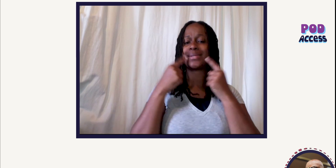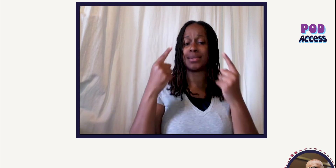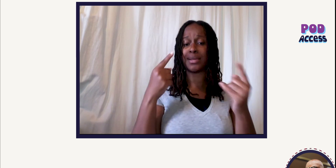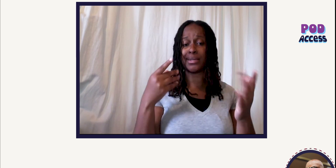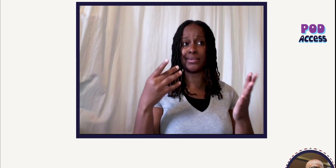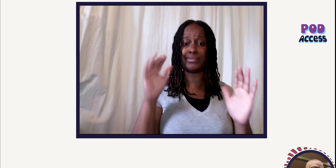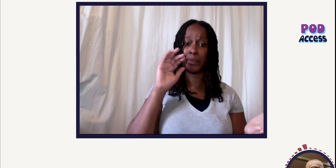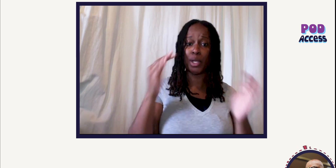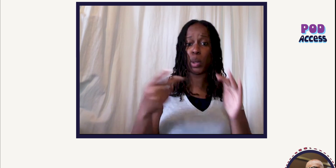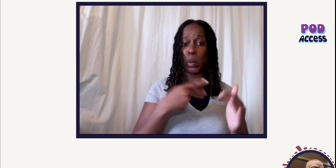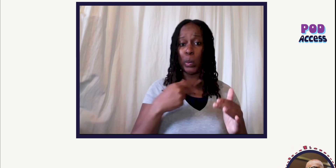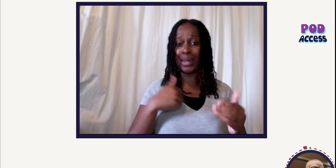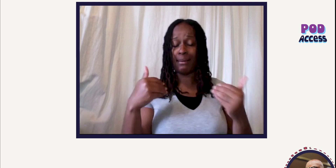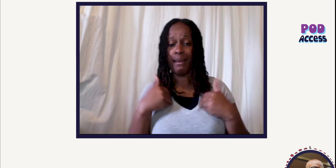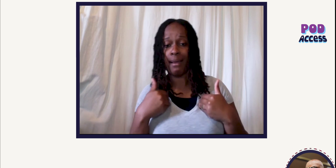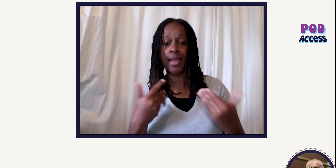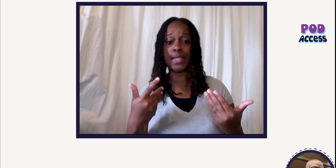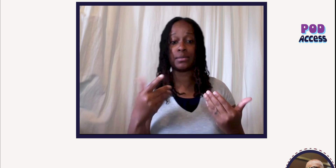are still segregated from regular education.